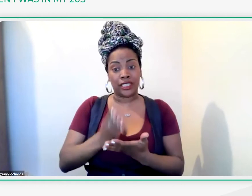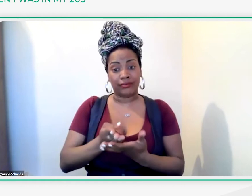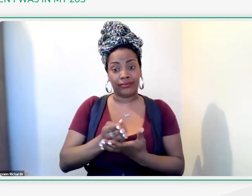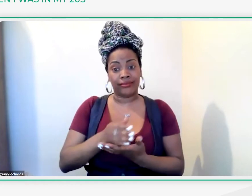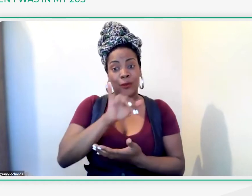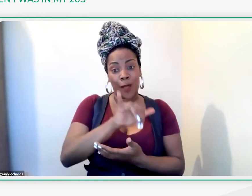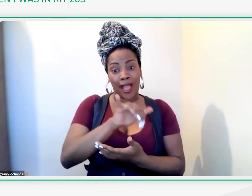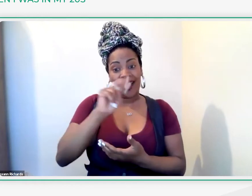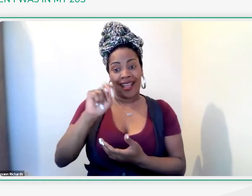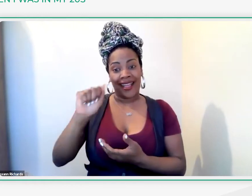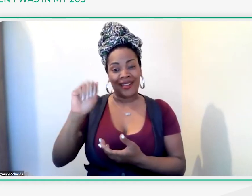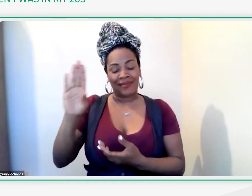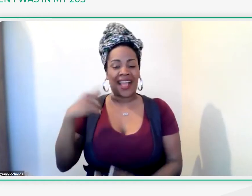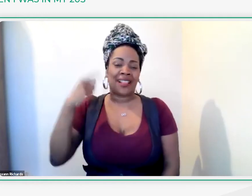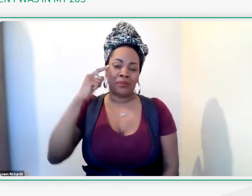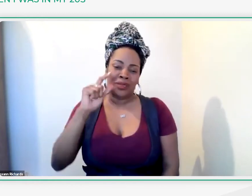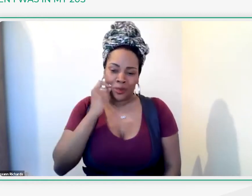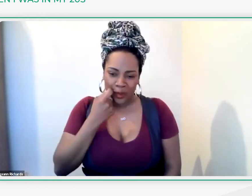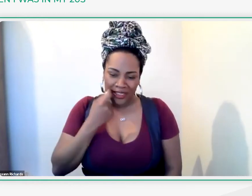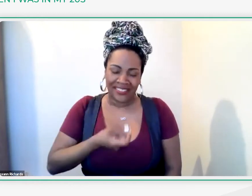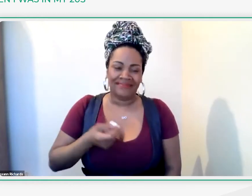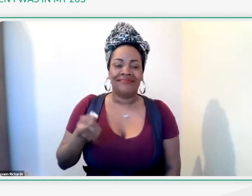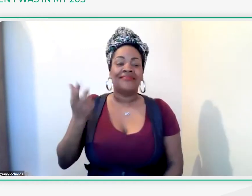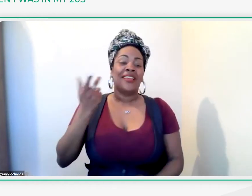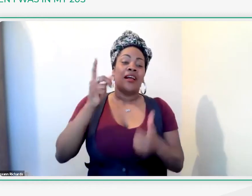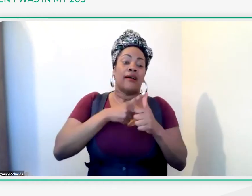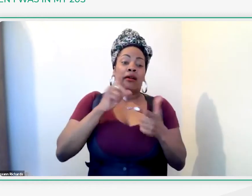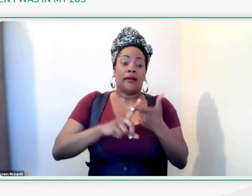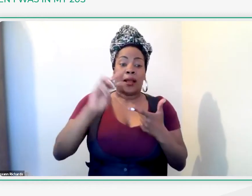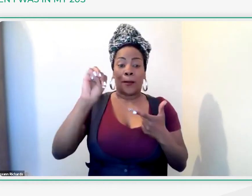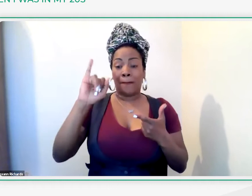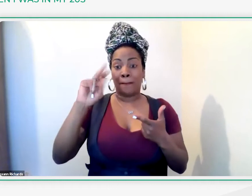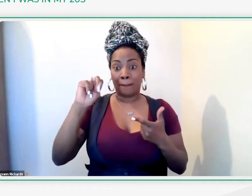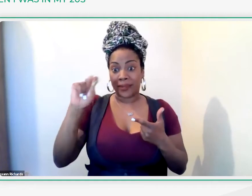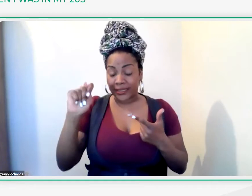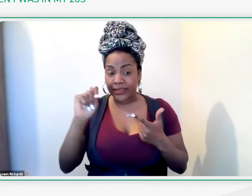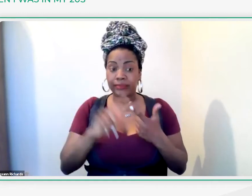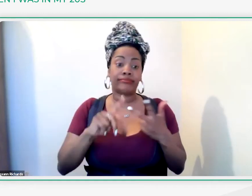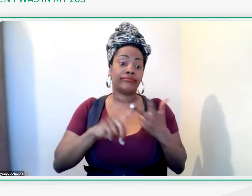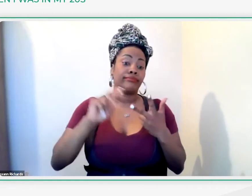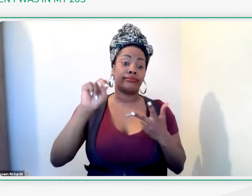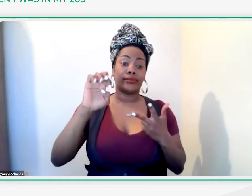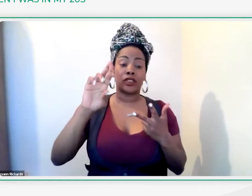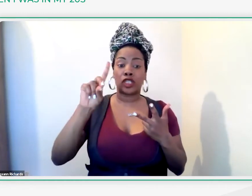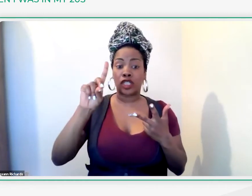YNAB is a good, cool app. There's also Mint.